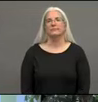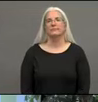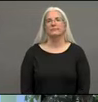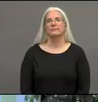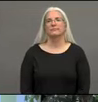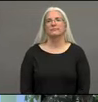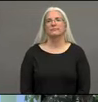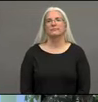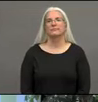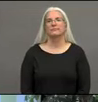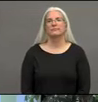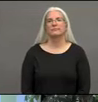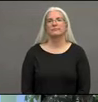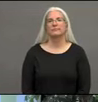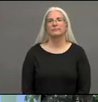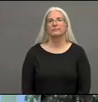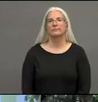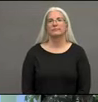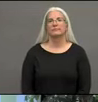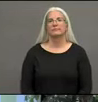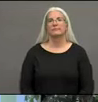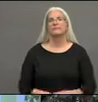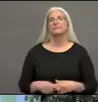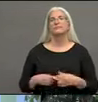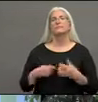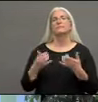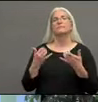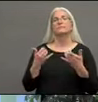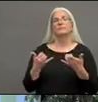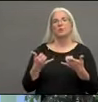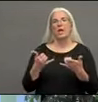So today, we're answering questions that we received from you, the public.